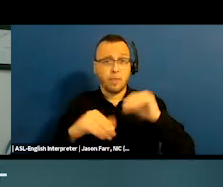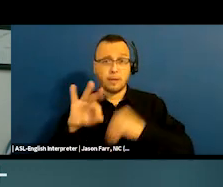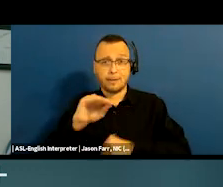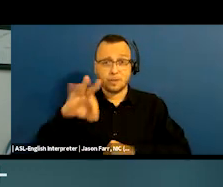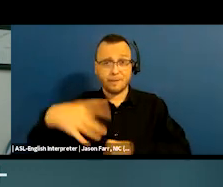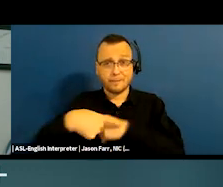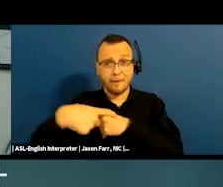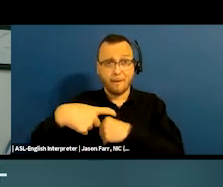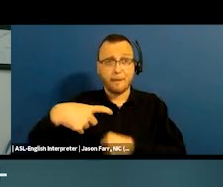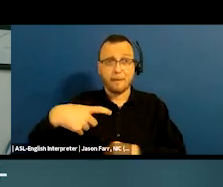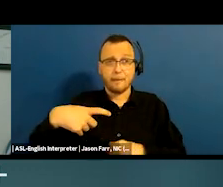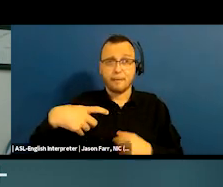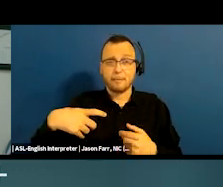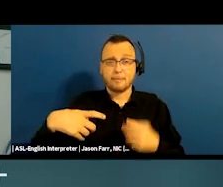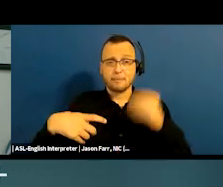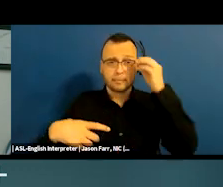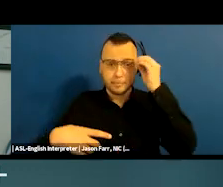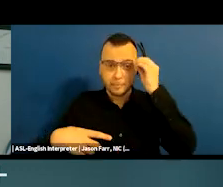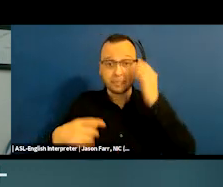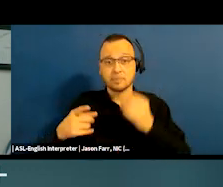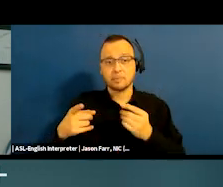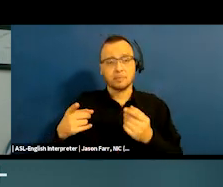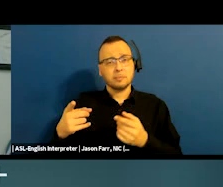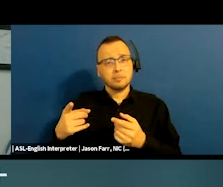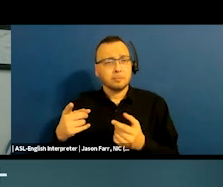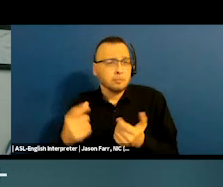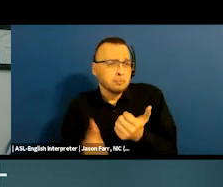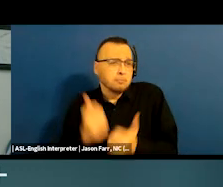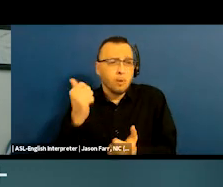And 90% of the time, you can say that the standard de-escalation